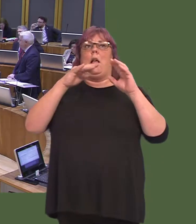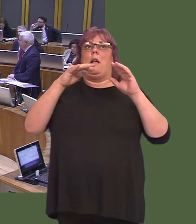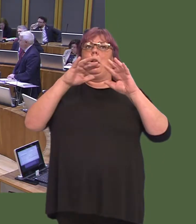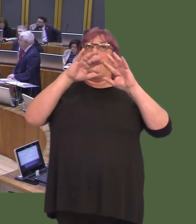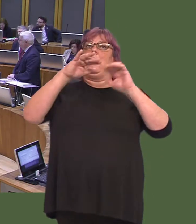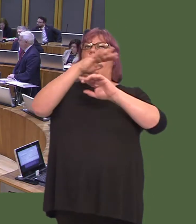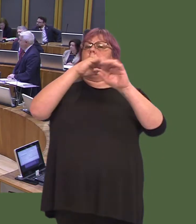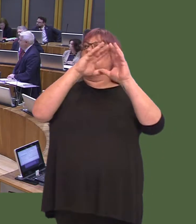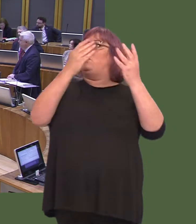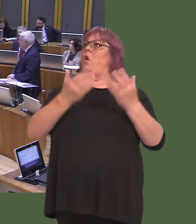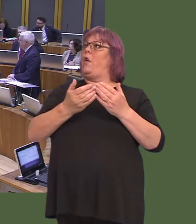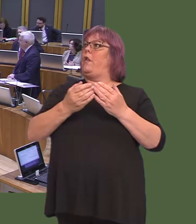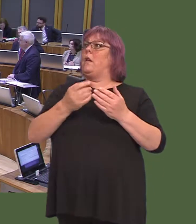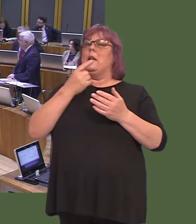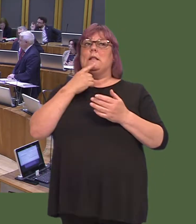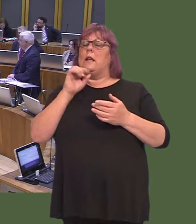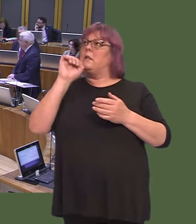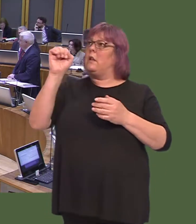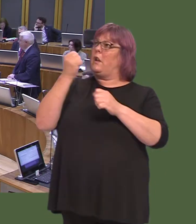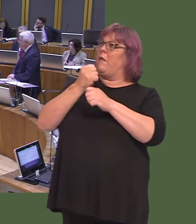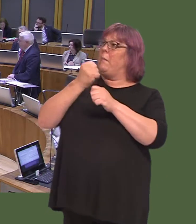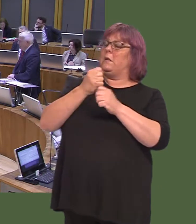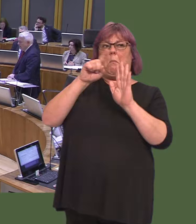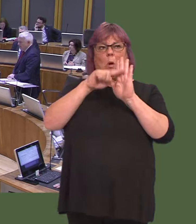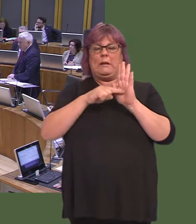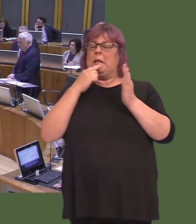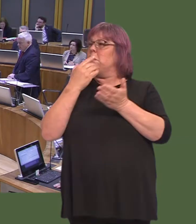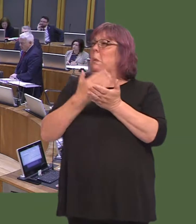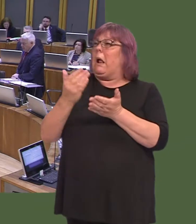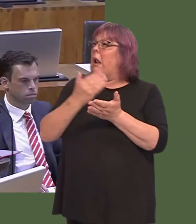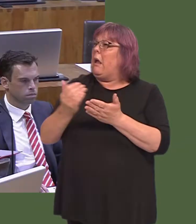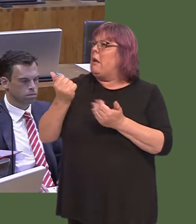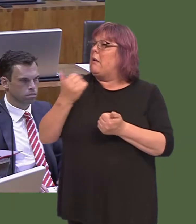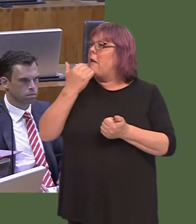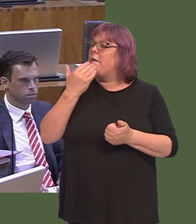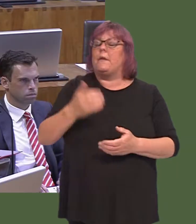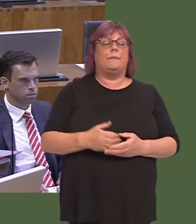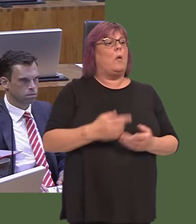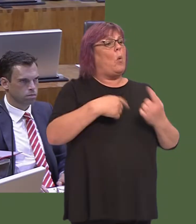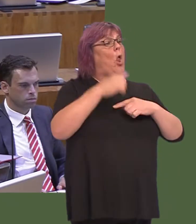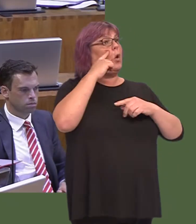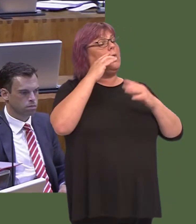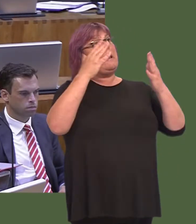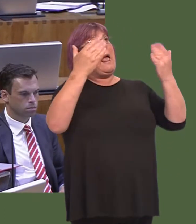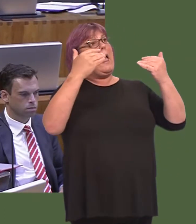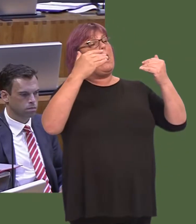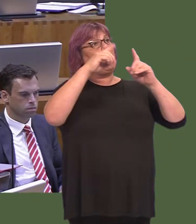plans for air quality lack clarity and detail? Carwyn Jones AM: Well, we are looking at air quality and how to improve it.